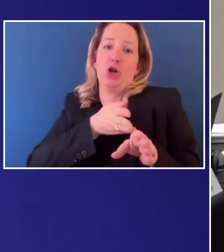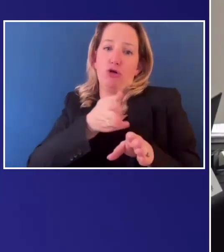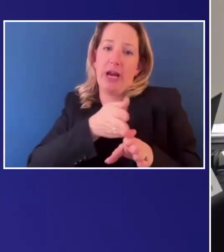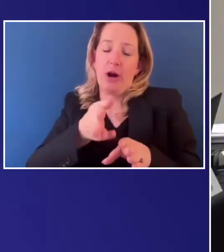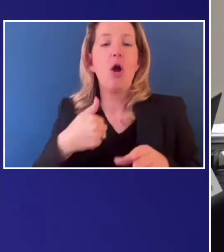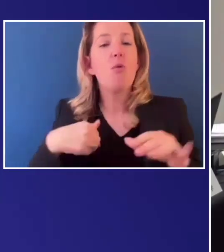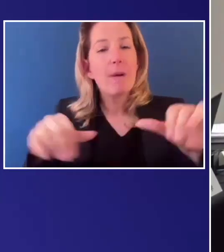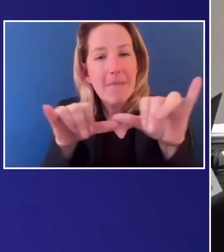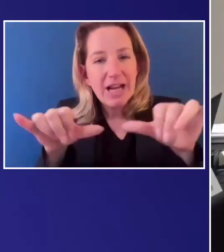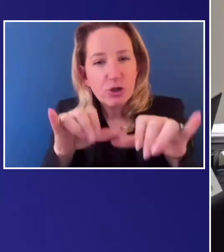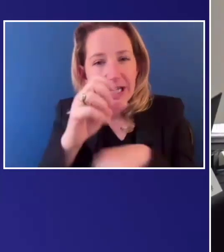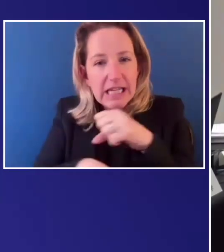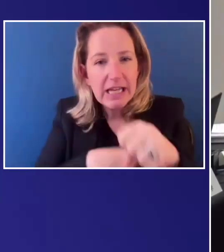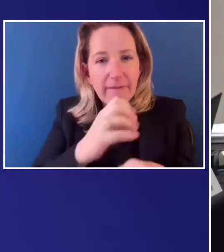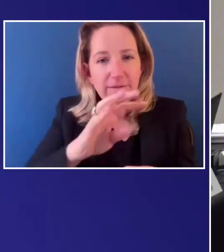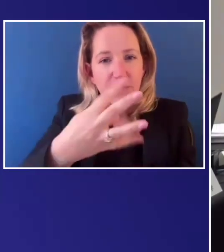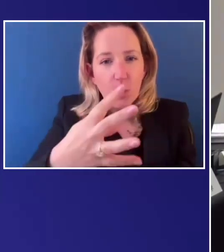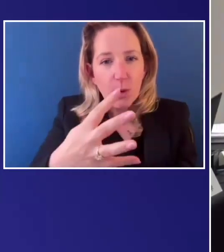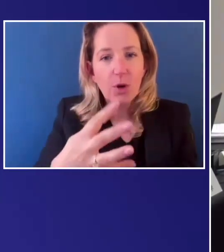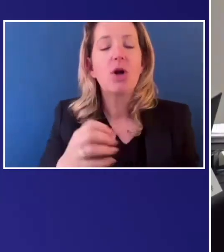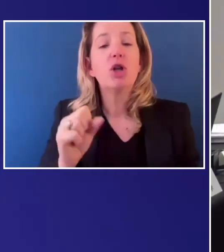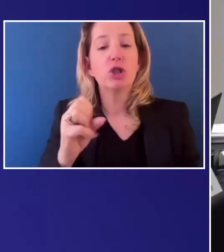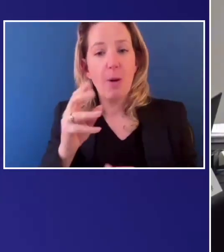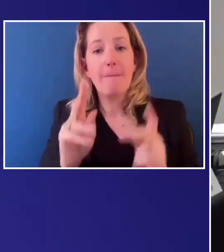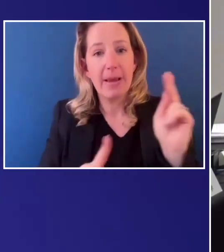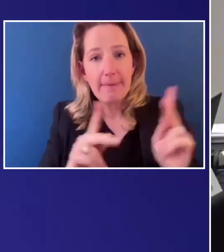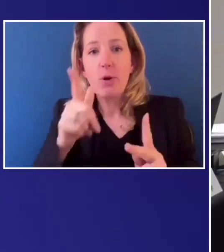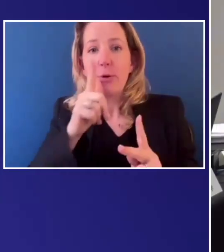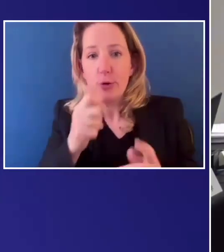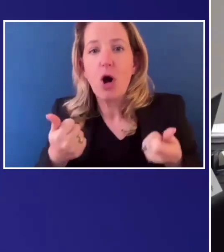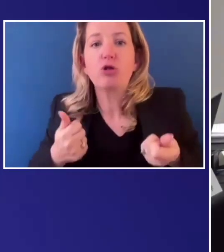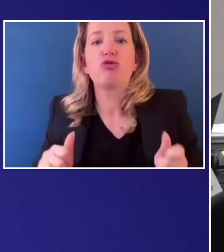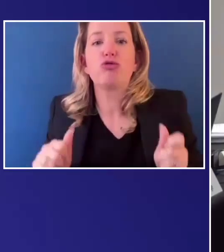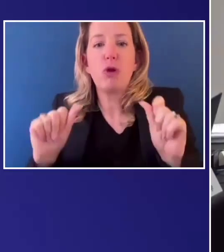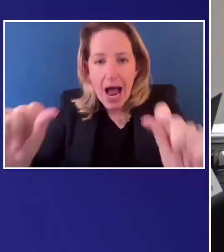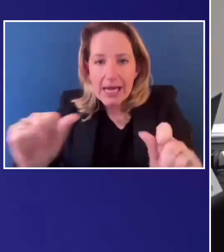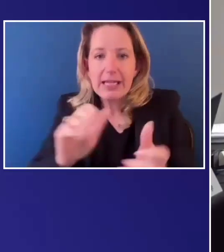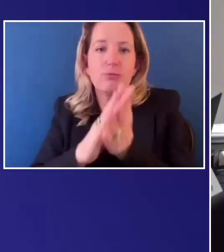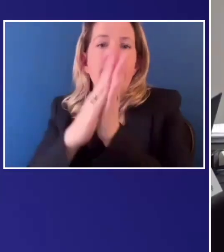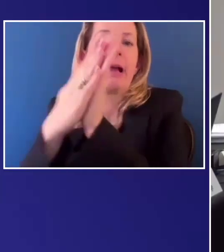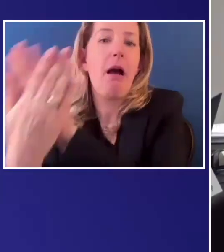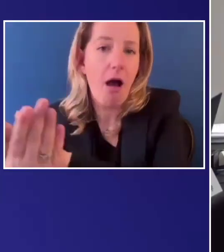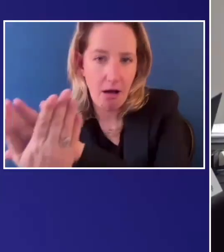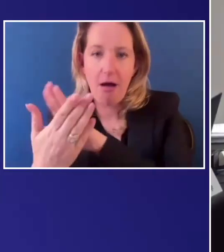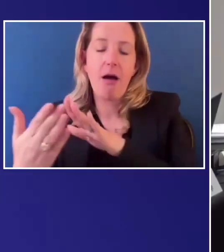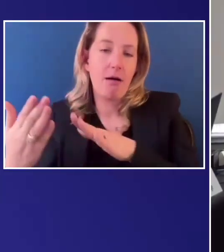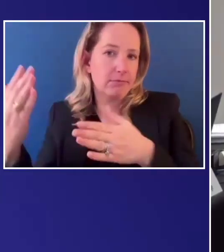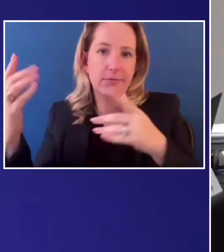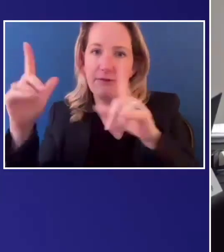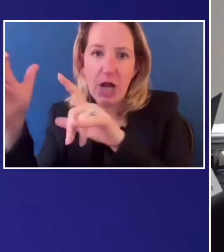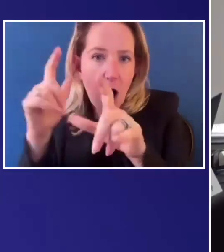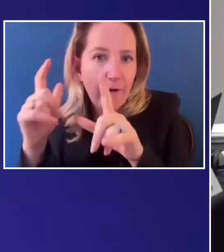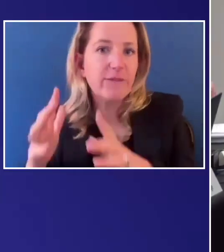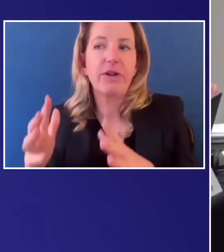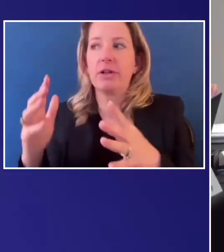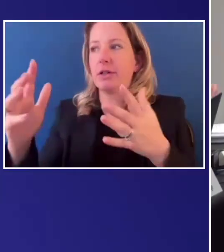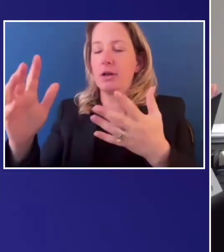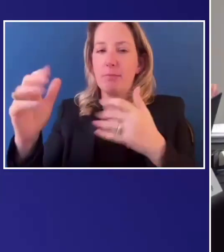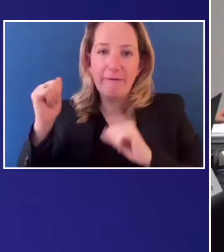four. So these are folks who are trying to make careers as performers, as artists, as -- you know, in photography, often before they enter